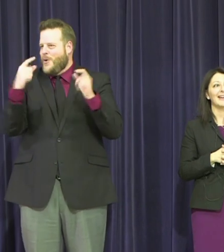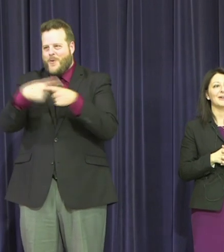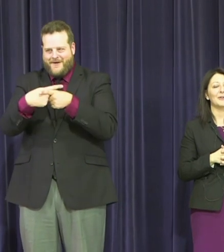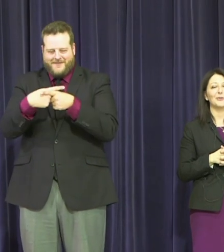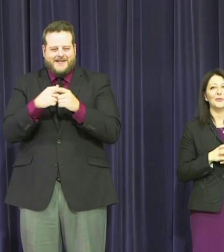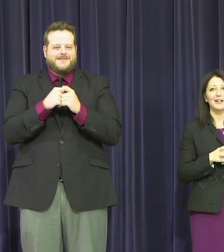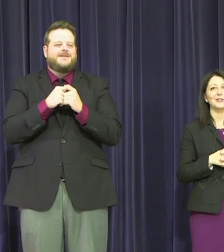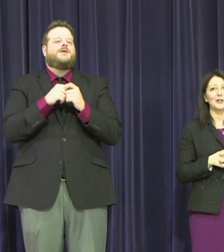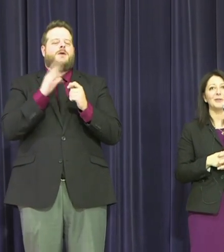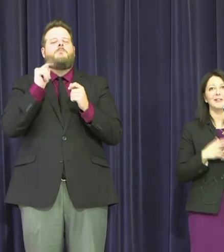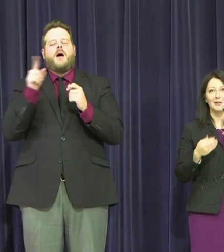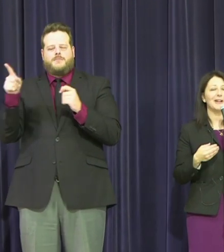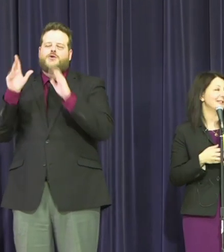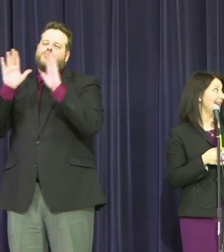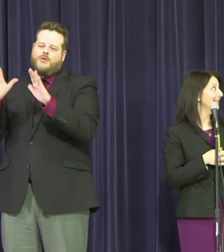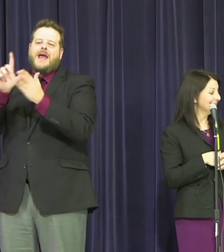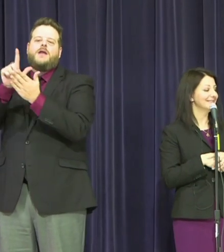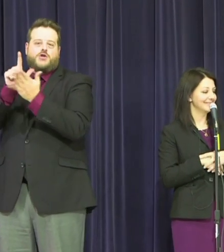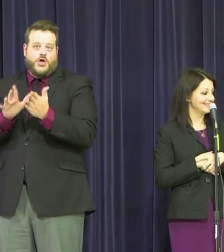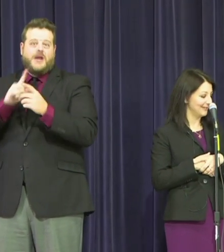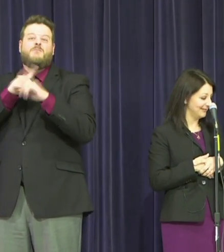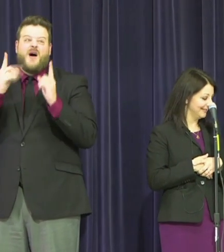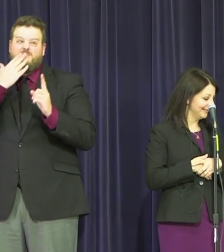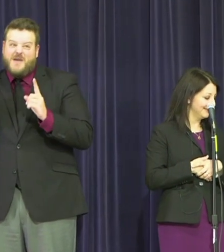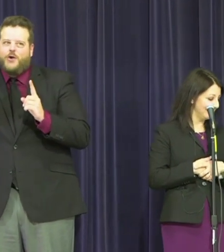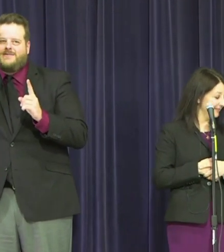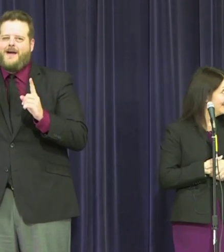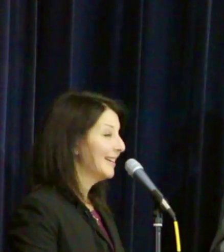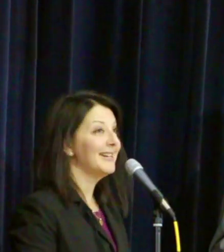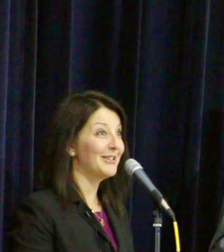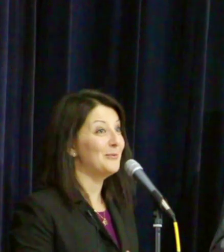He's a great attorney but he's a better Dad. Yeah.